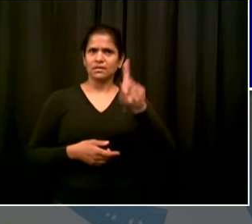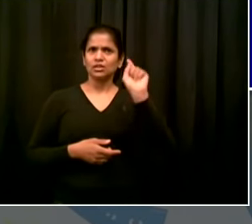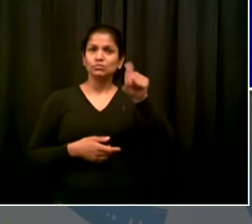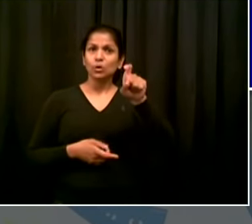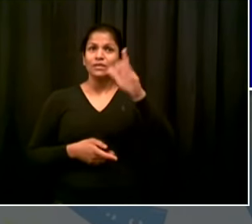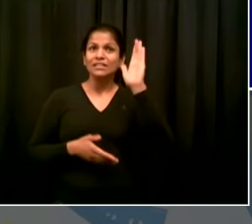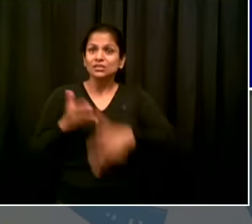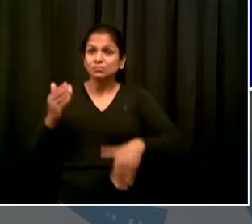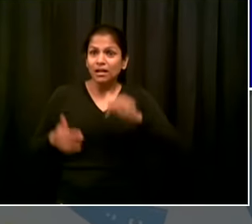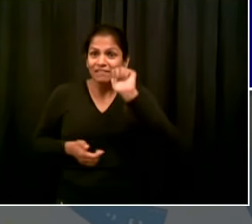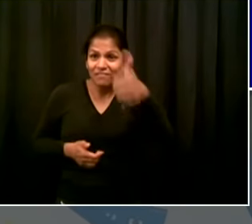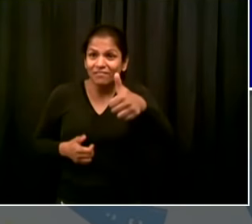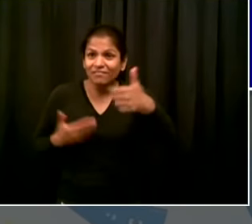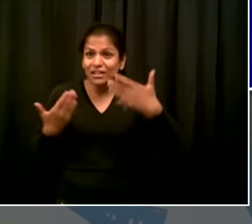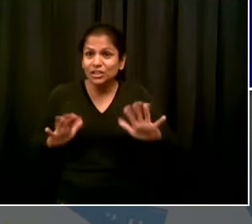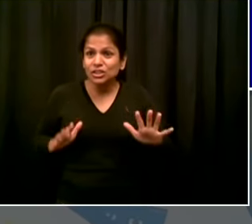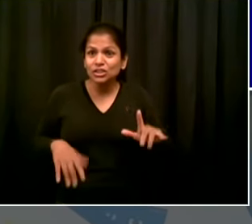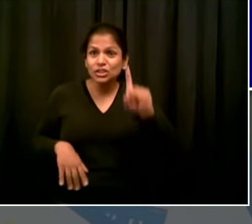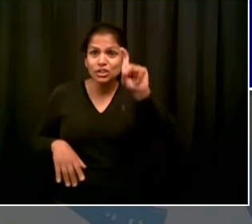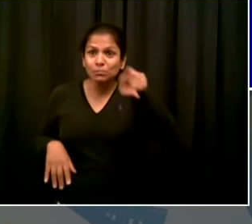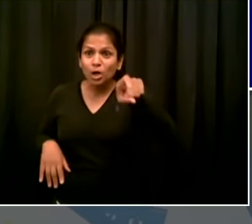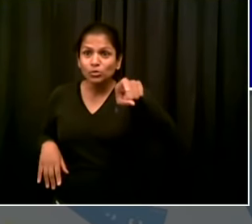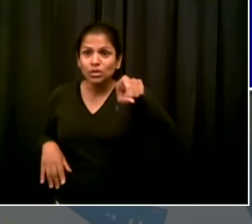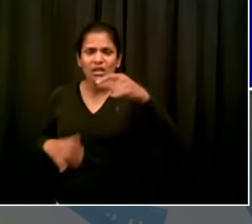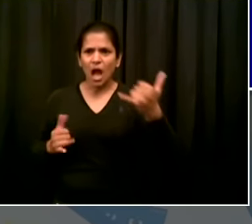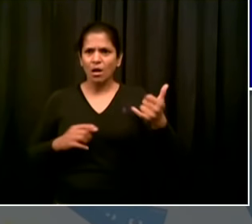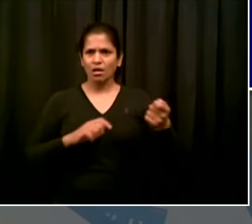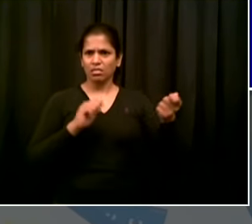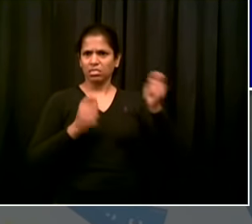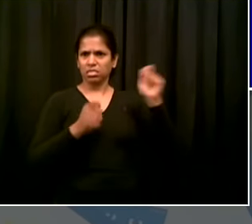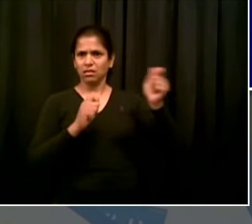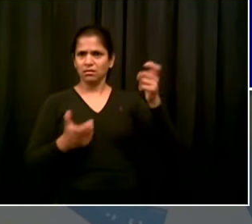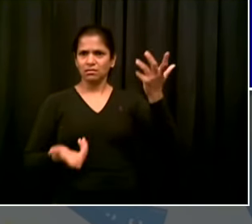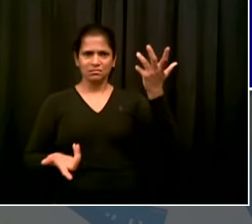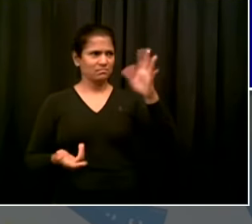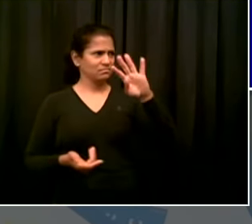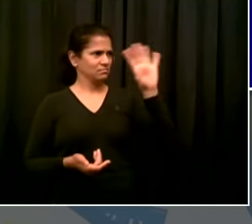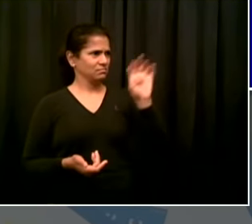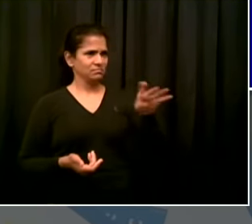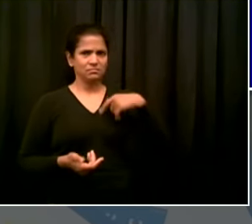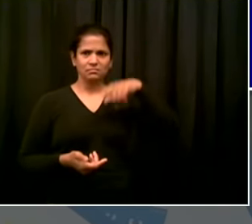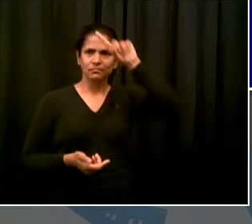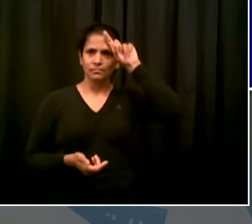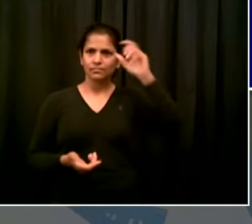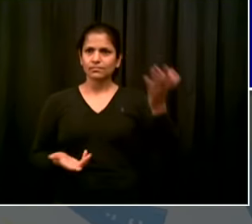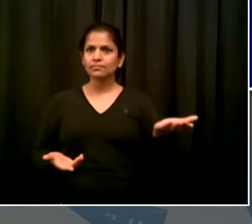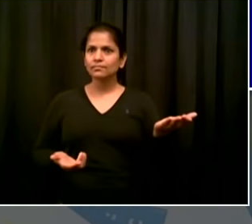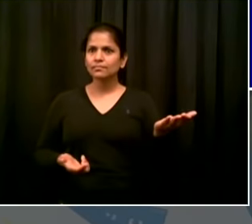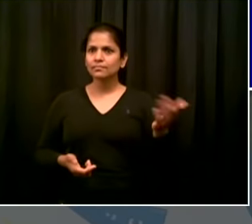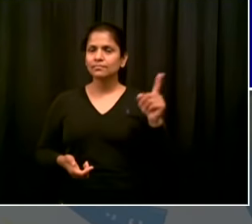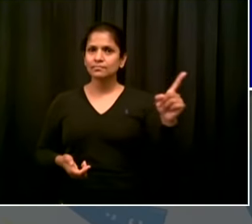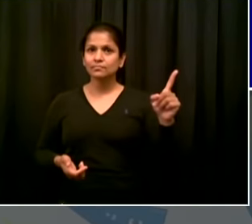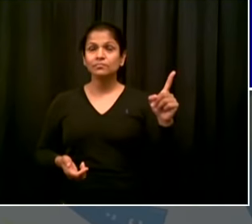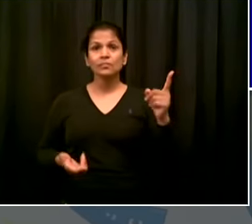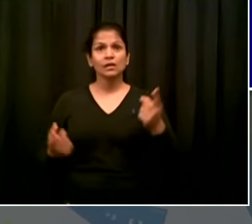HIGHER LEVEL OF THE CORONAVIRUS, THE ANSWER COMES BACK TO WHERE WE STARTED MONTHS AGO, TESTING, TESTING, TESTING.